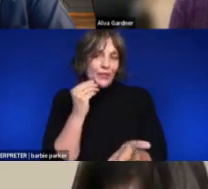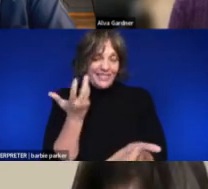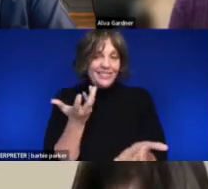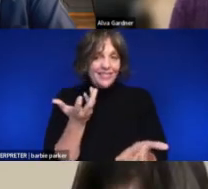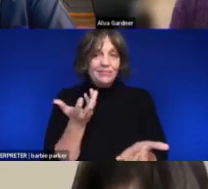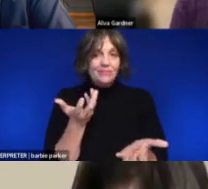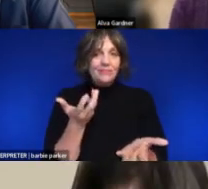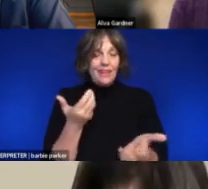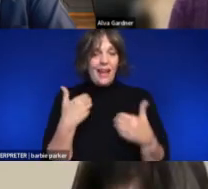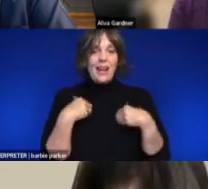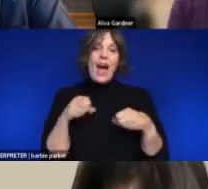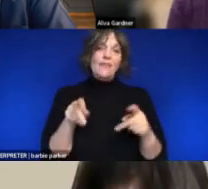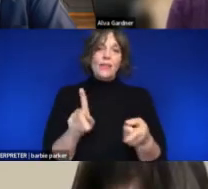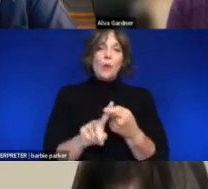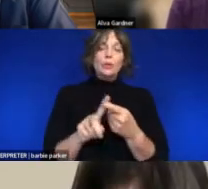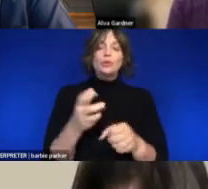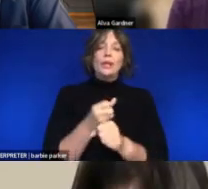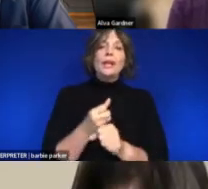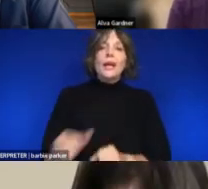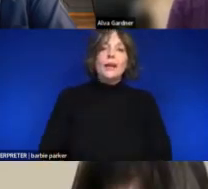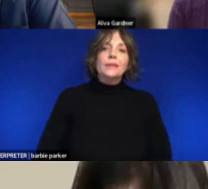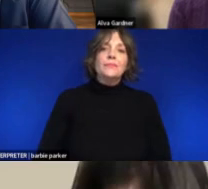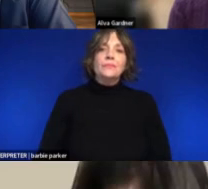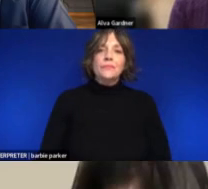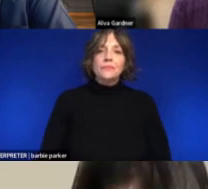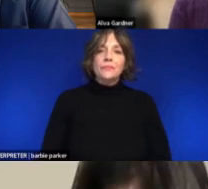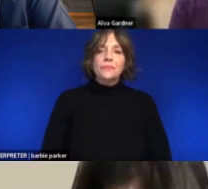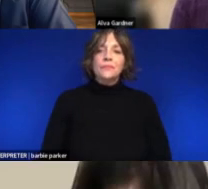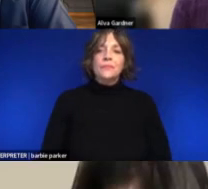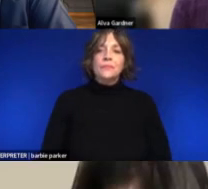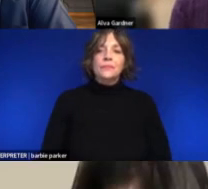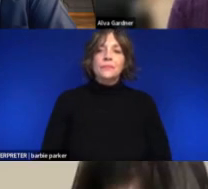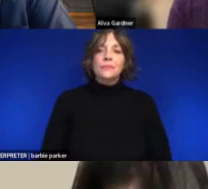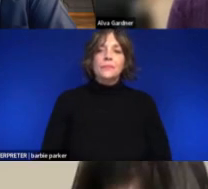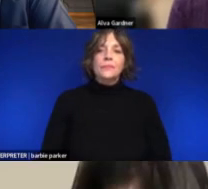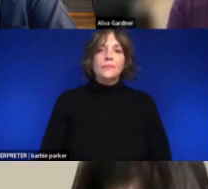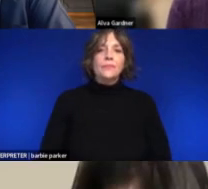opportunity to get. So if they don't have that team around